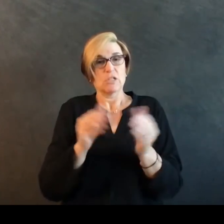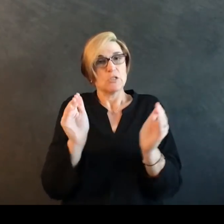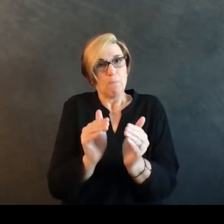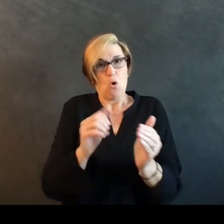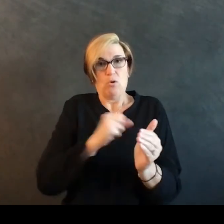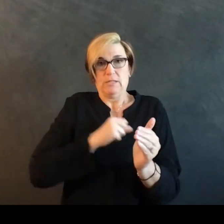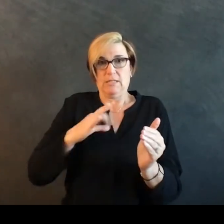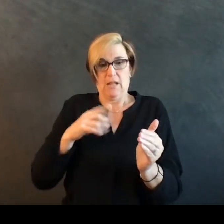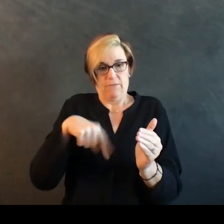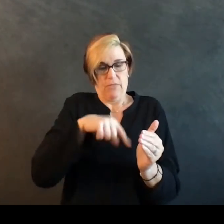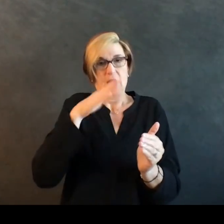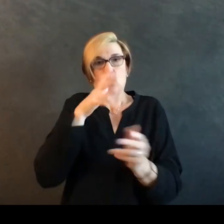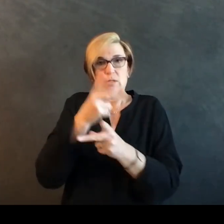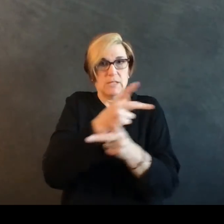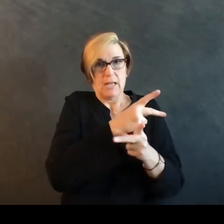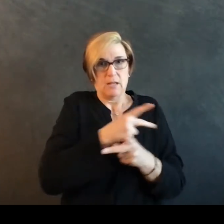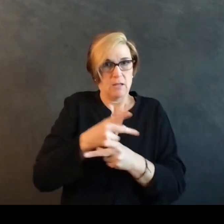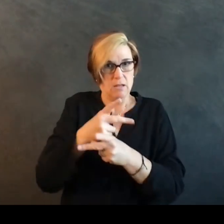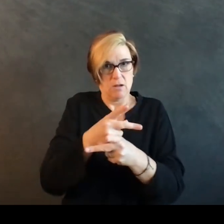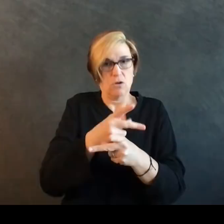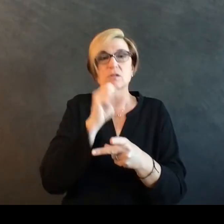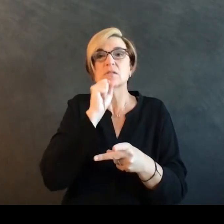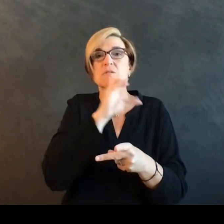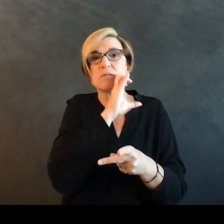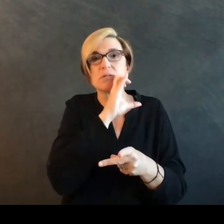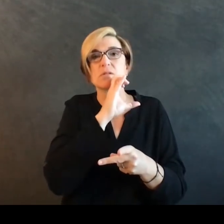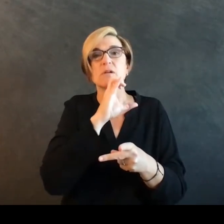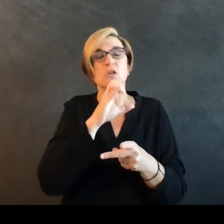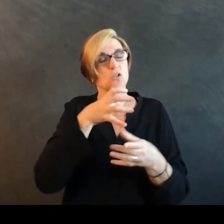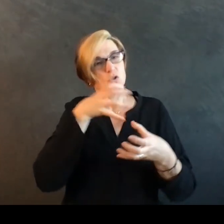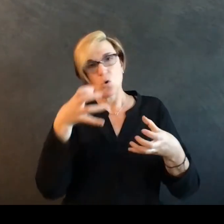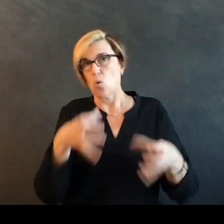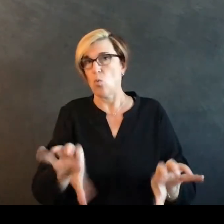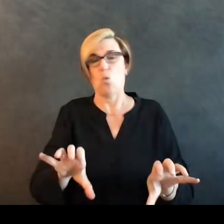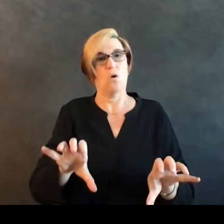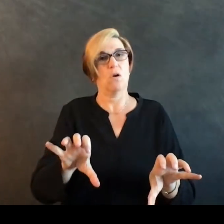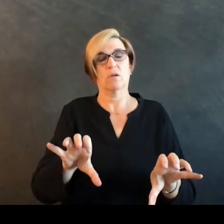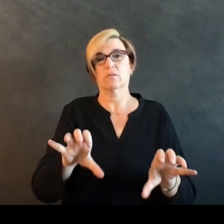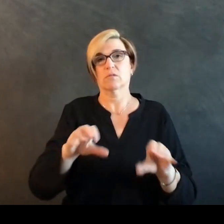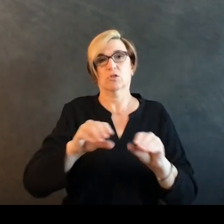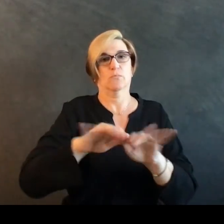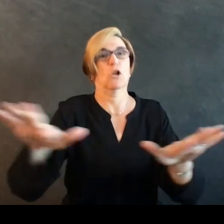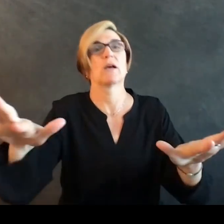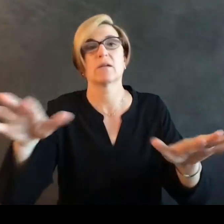consistently to minimize any potential spread and we're also urging facilities